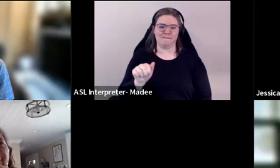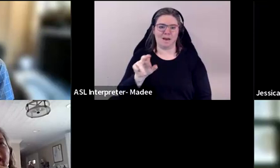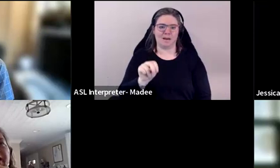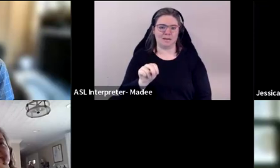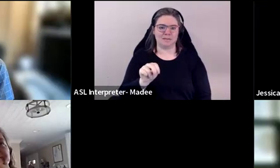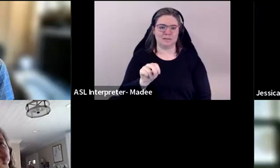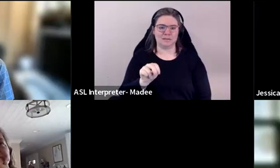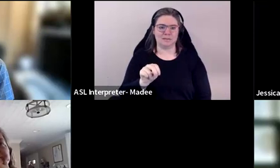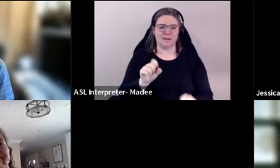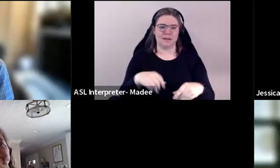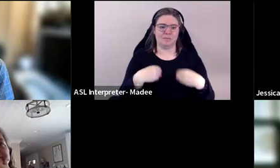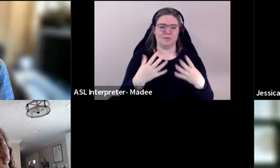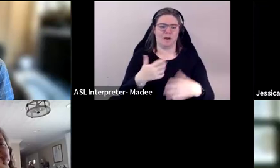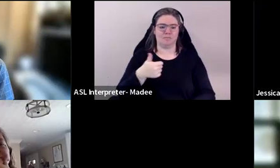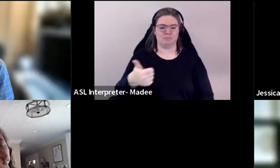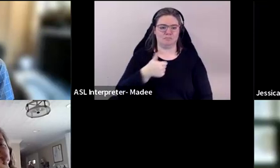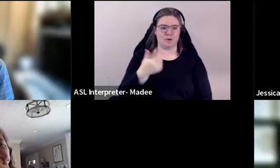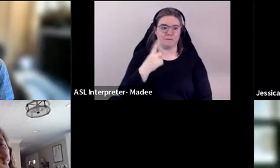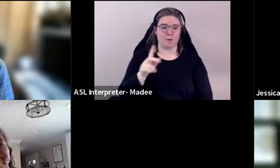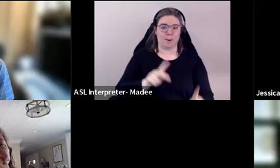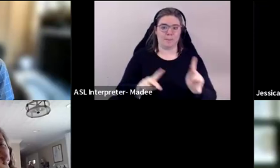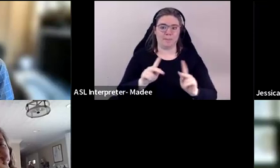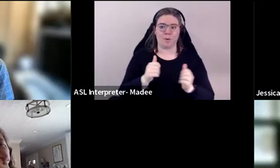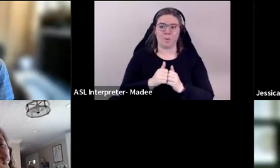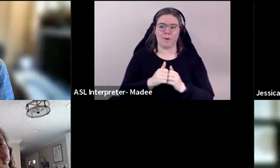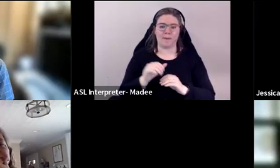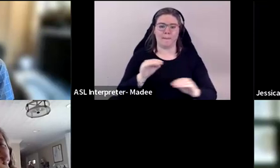Rebecca Rabatin, she/her, Independence First: transport for people with mobility disabilities. So